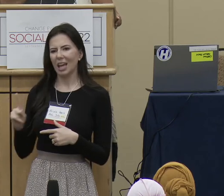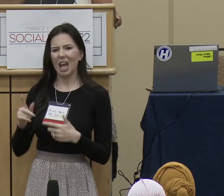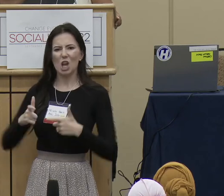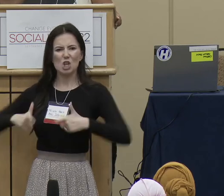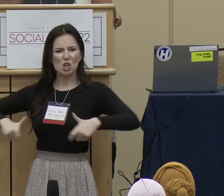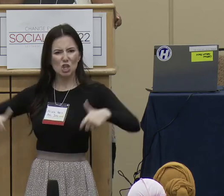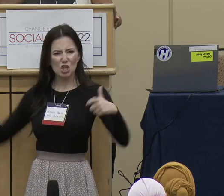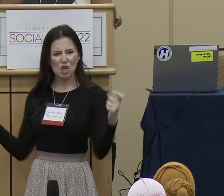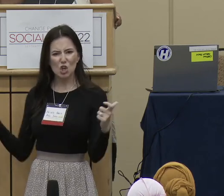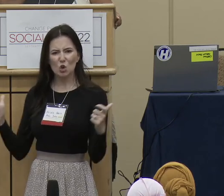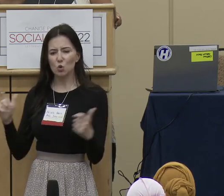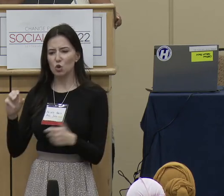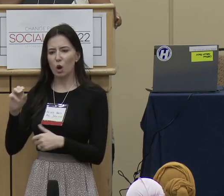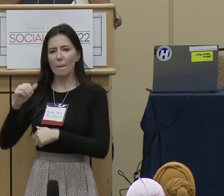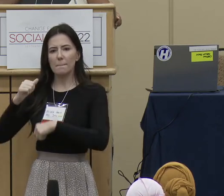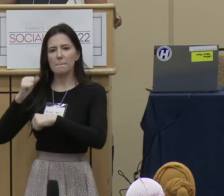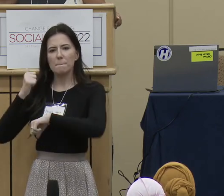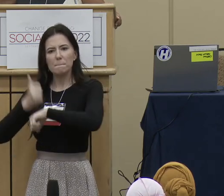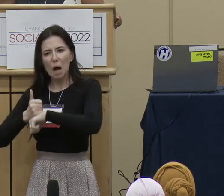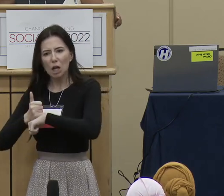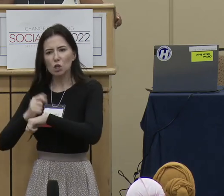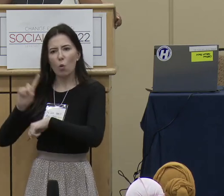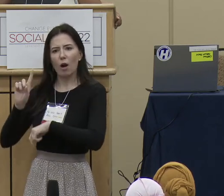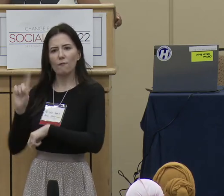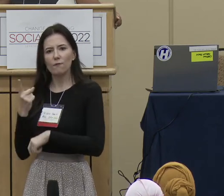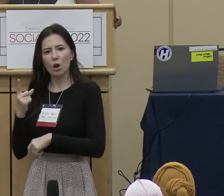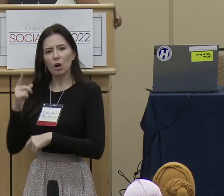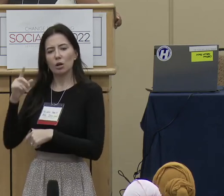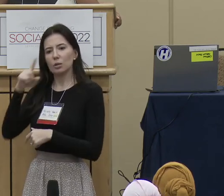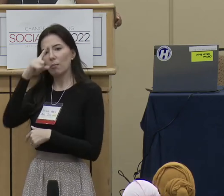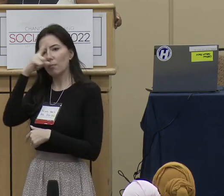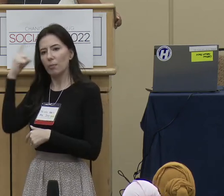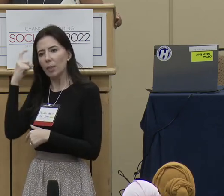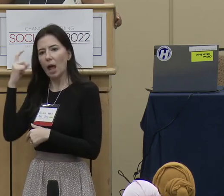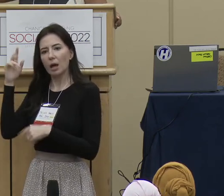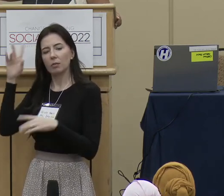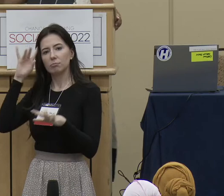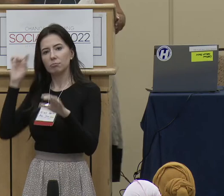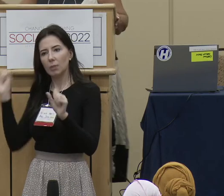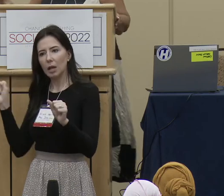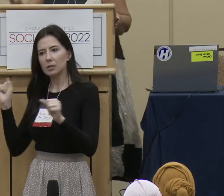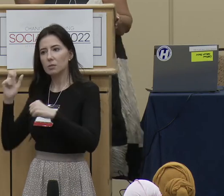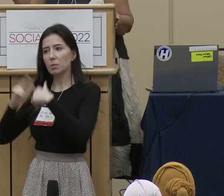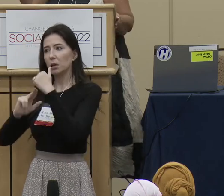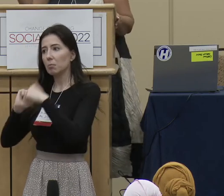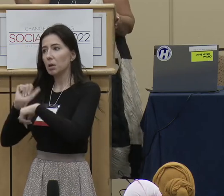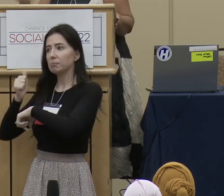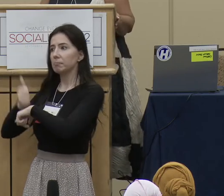side, where at one end of the block a multimillion dollar